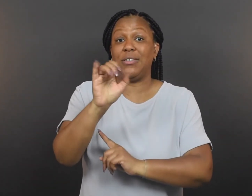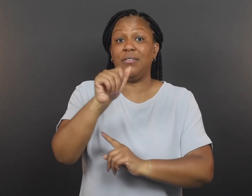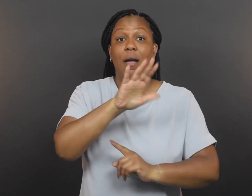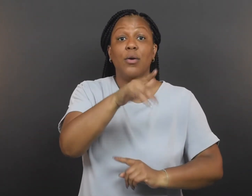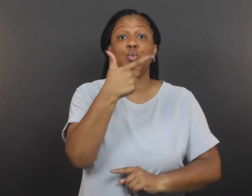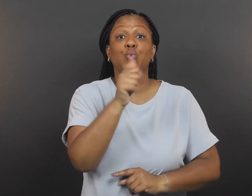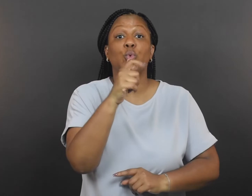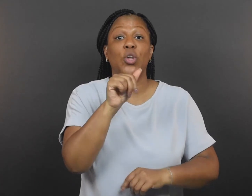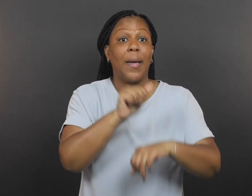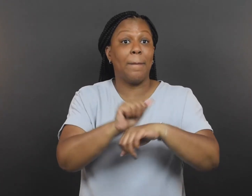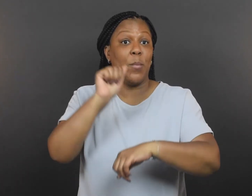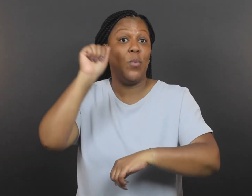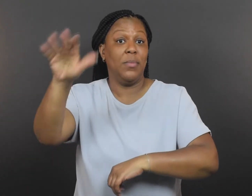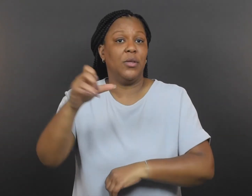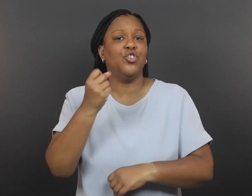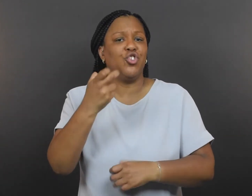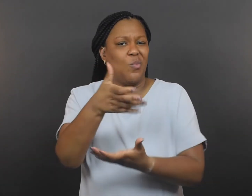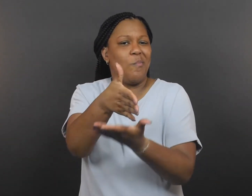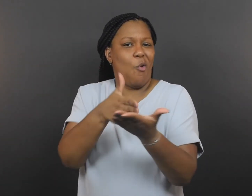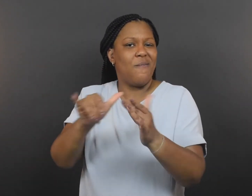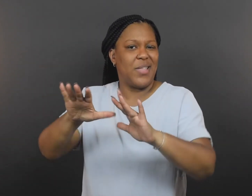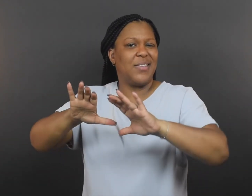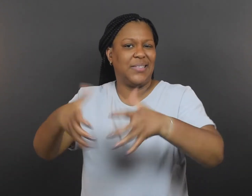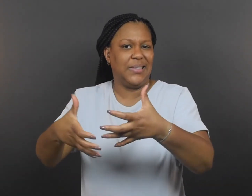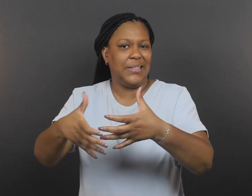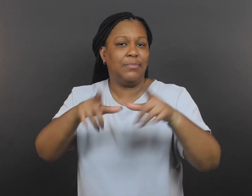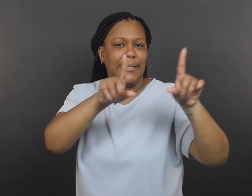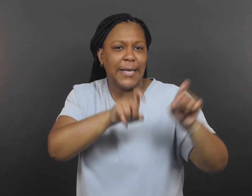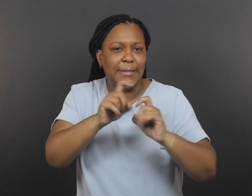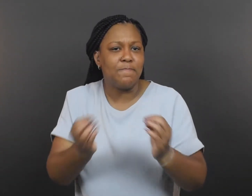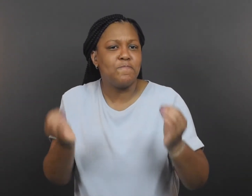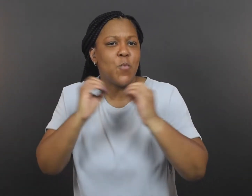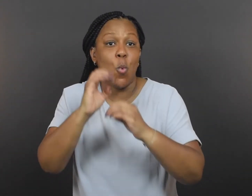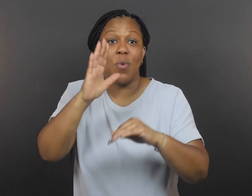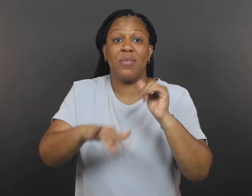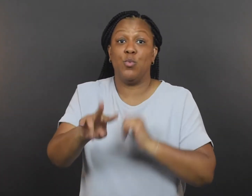During Jessica’s Georgia deployment, she was part of a team that tested more than